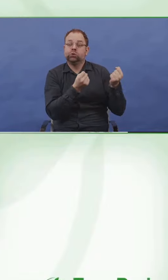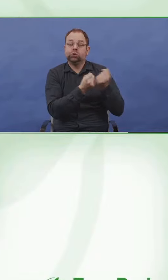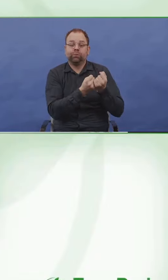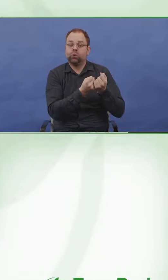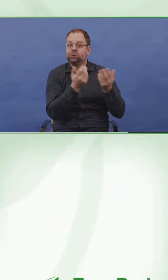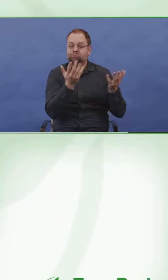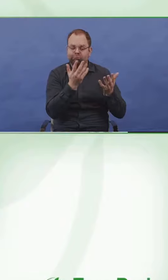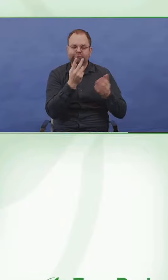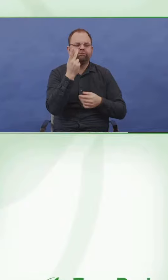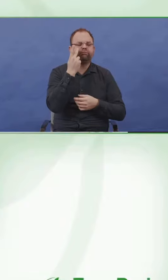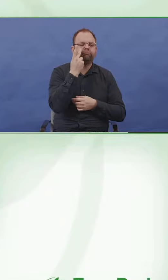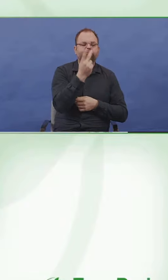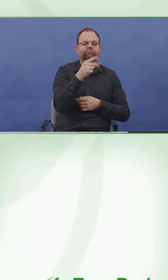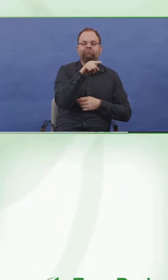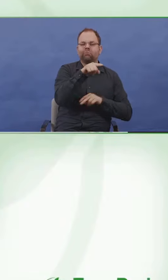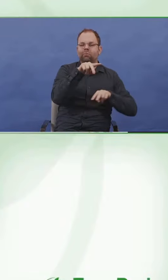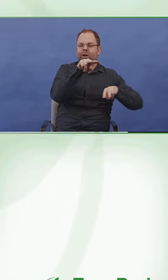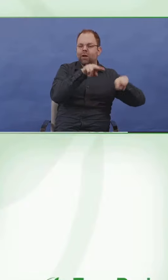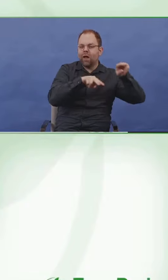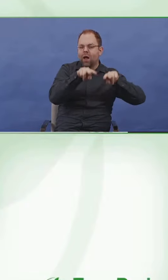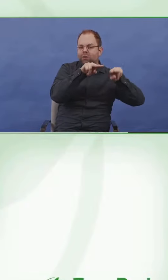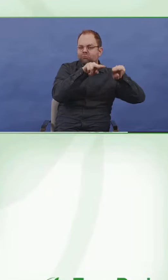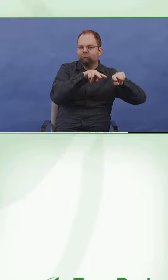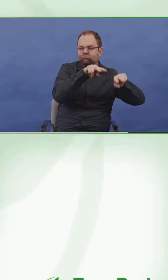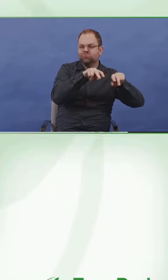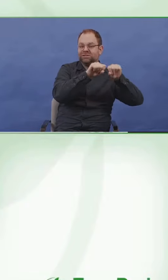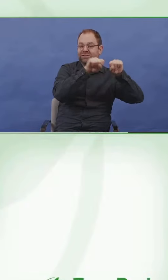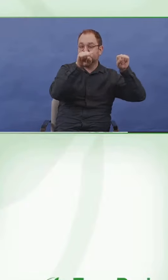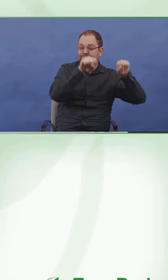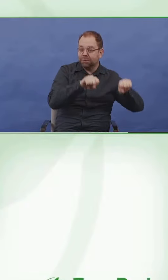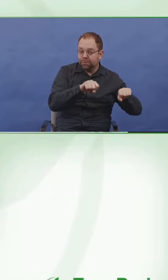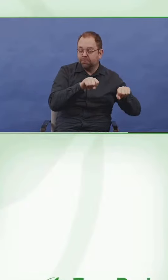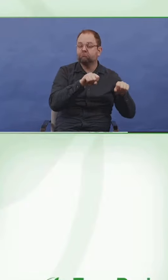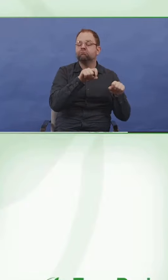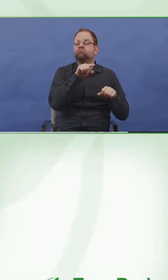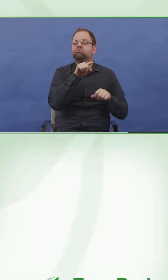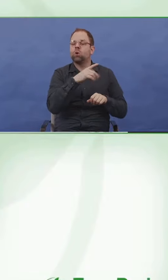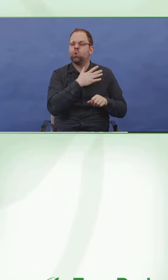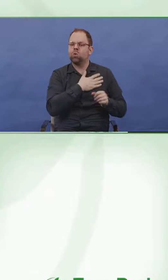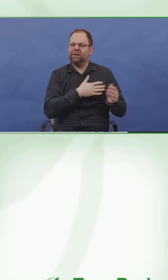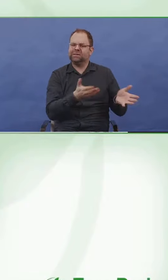I have to say that the pandemic accelerator discussions on care in